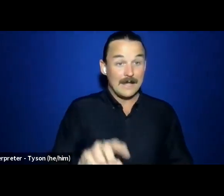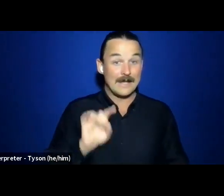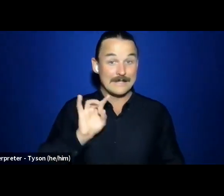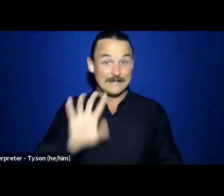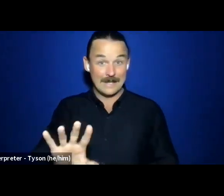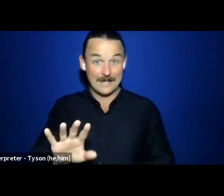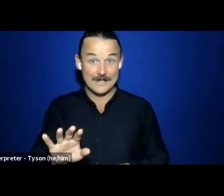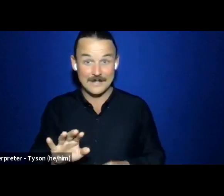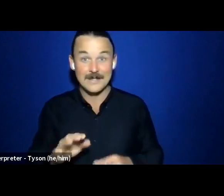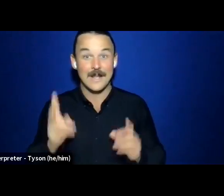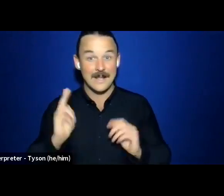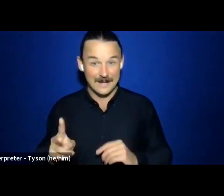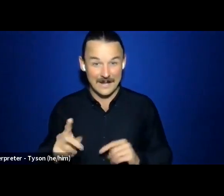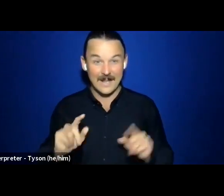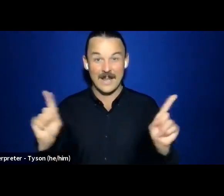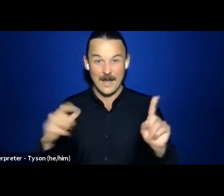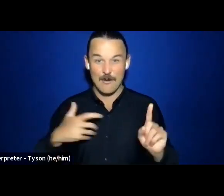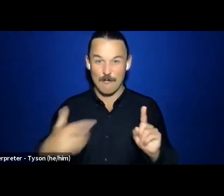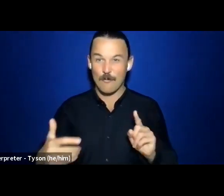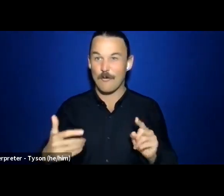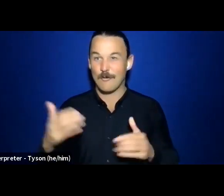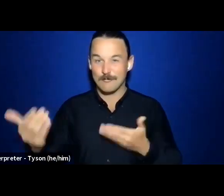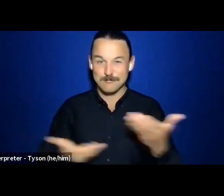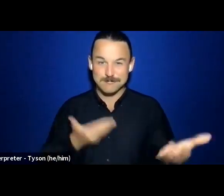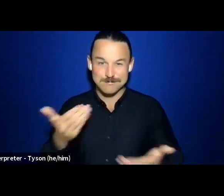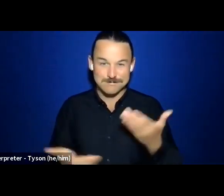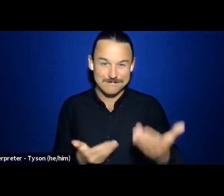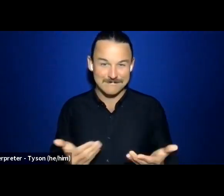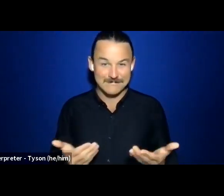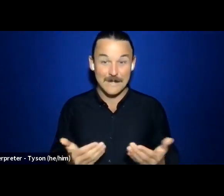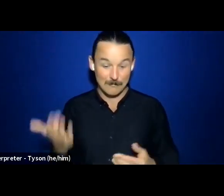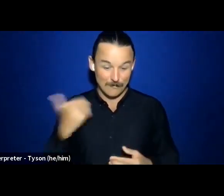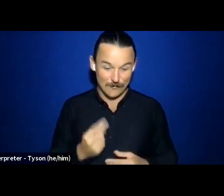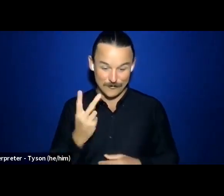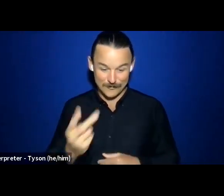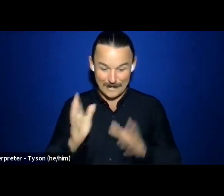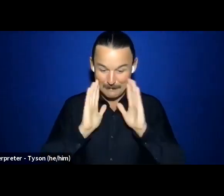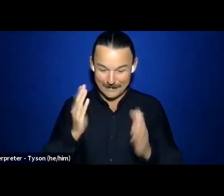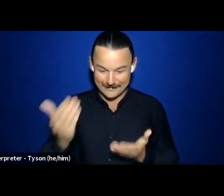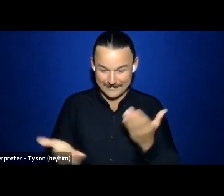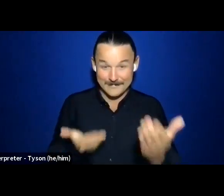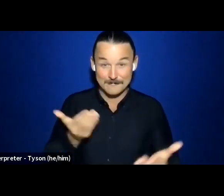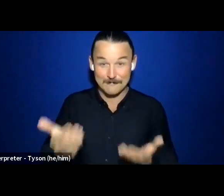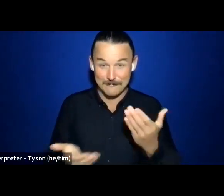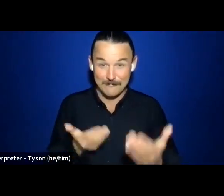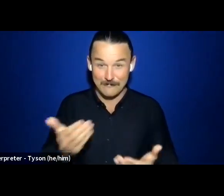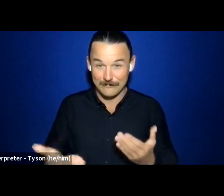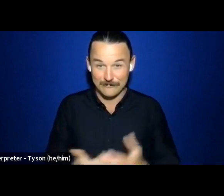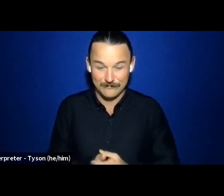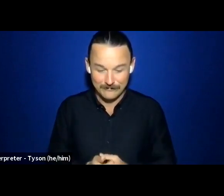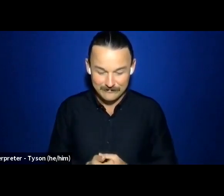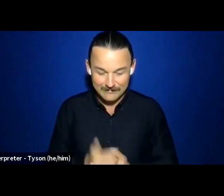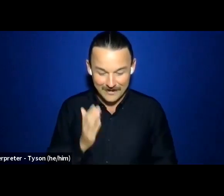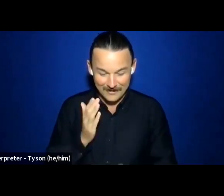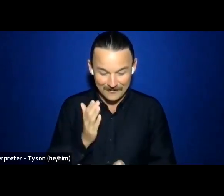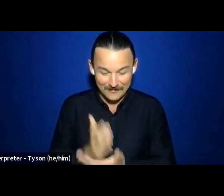And that is the next 10, or it. We've got some more entertainment for you now. and you and you are in for another tree and you are in for another treat , we've had two amazing sessions and we've had two amazing sessions